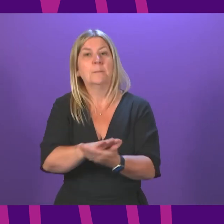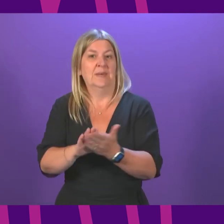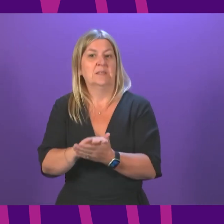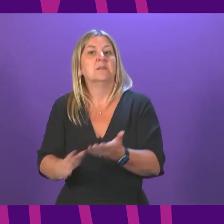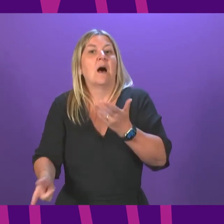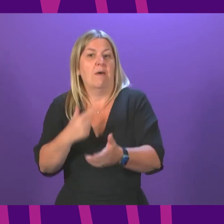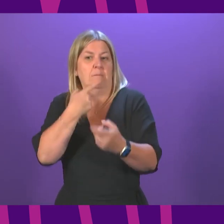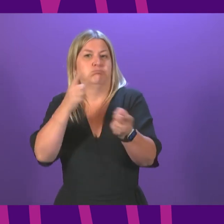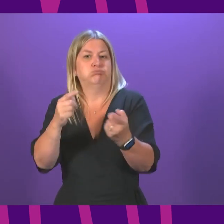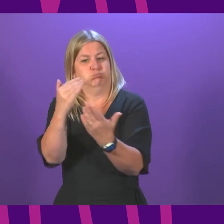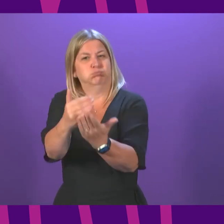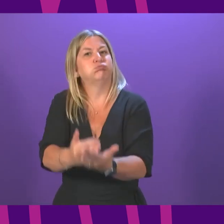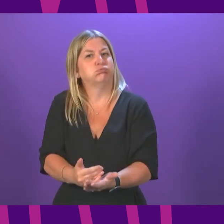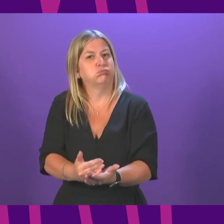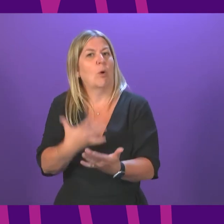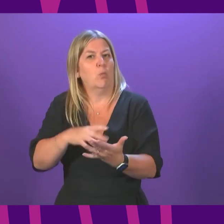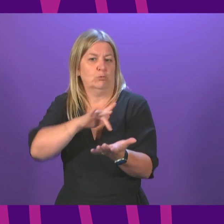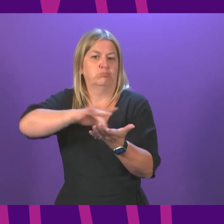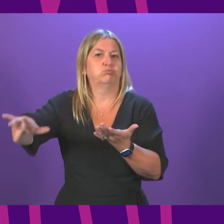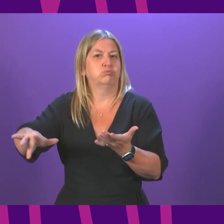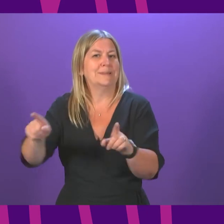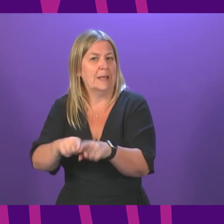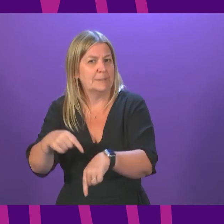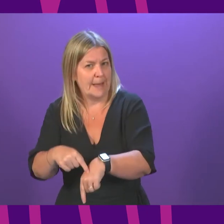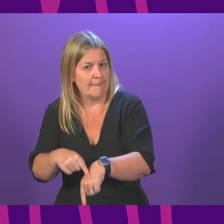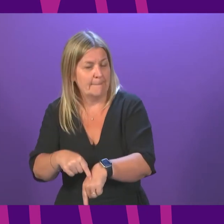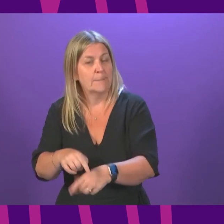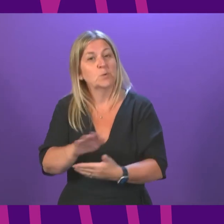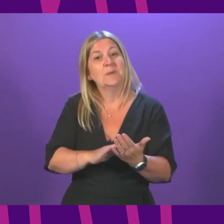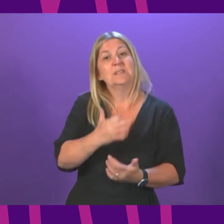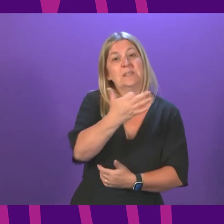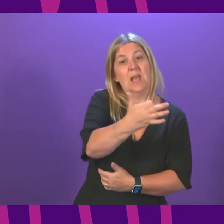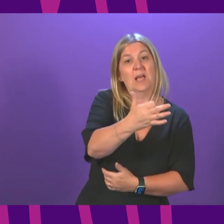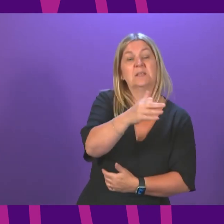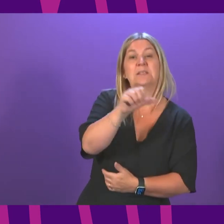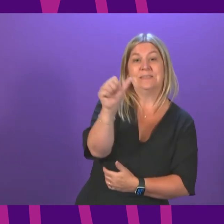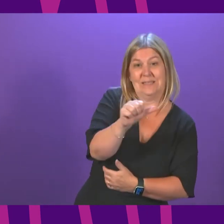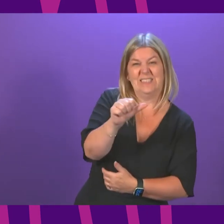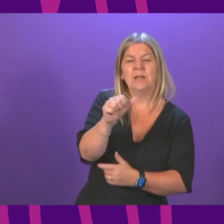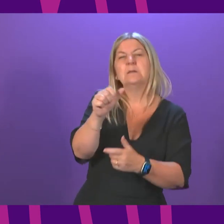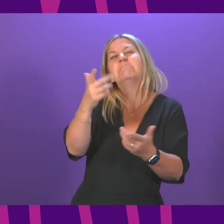statements is repealed at the same time. Similarly, amendments 9 and 16 are technical amendments to tidy up the statute book as